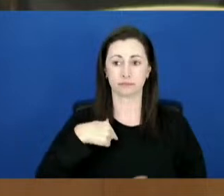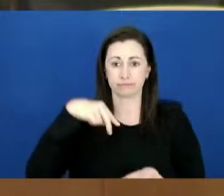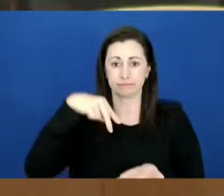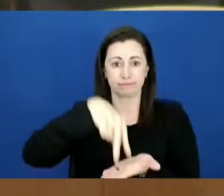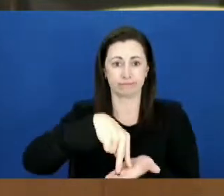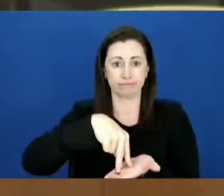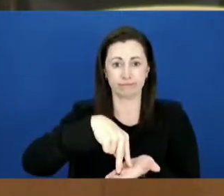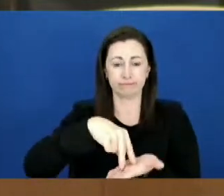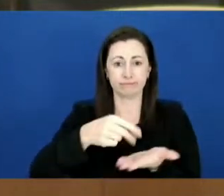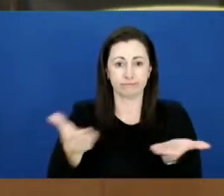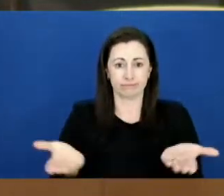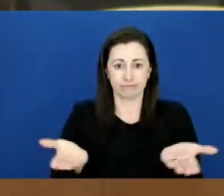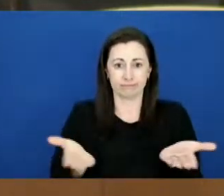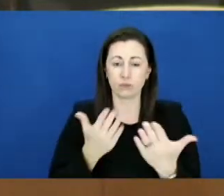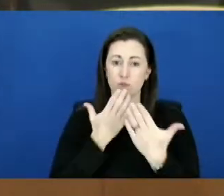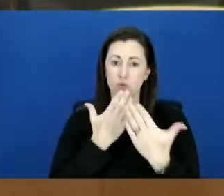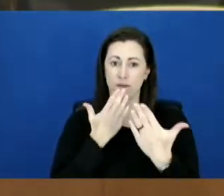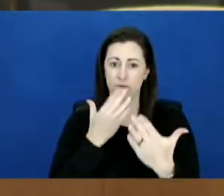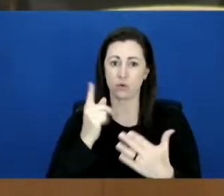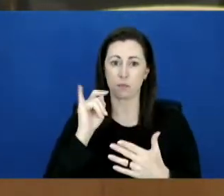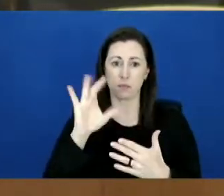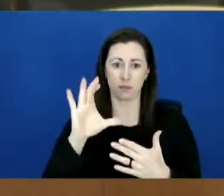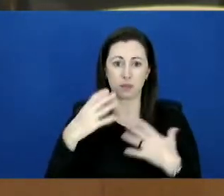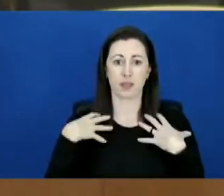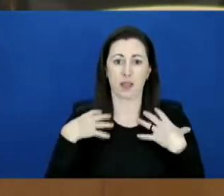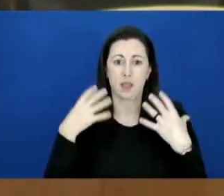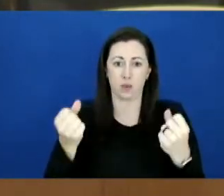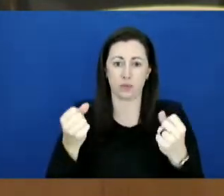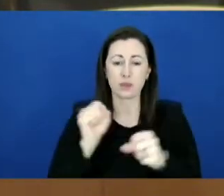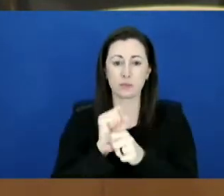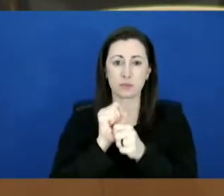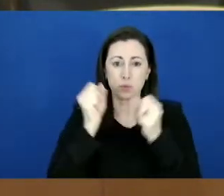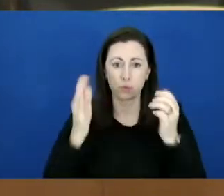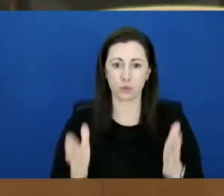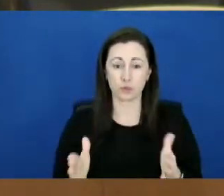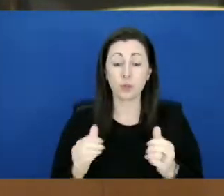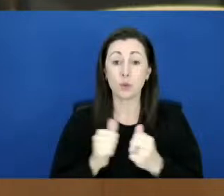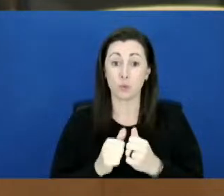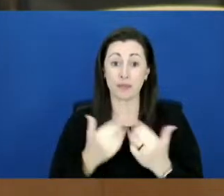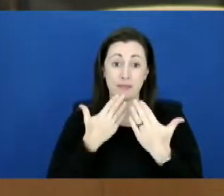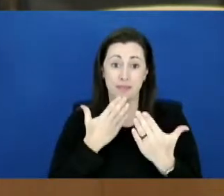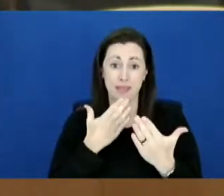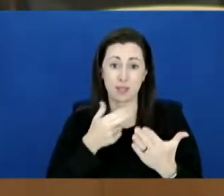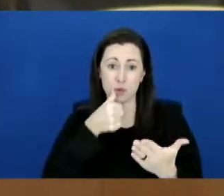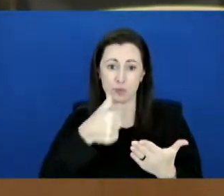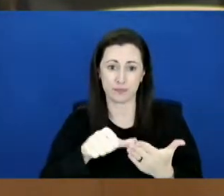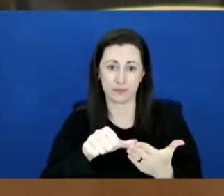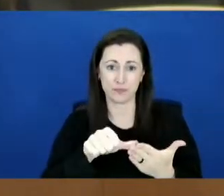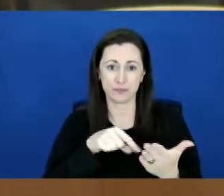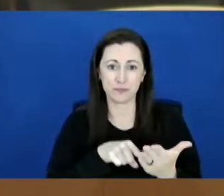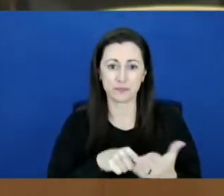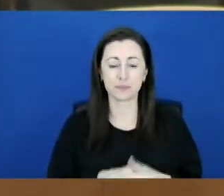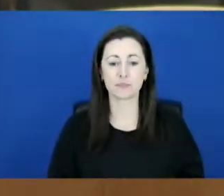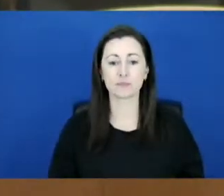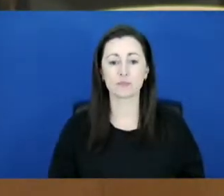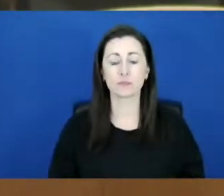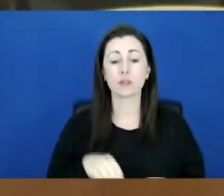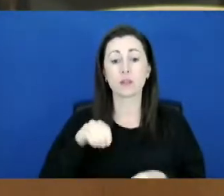SO MY NAME IS STACI BUTLER AND I